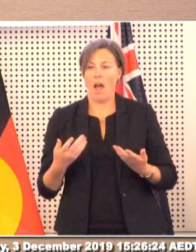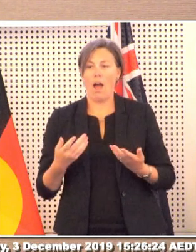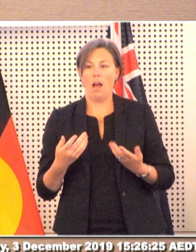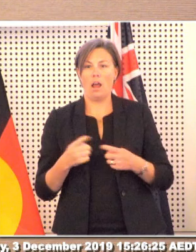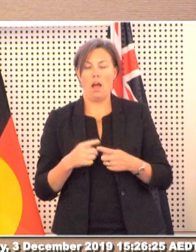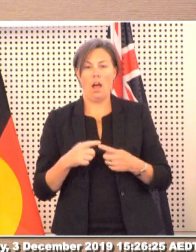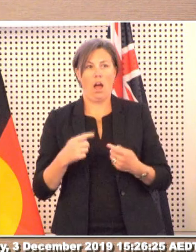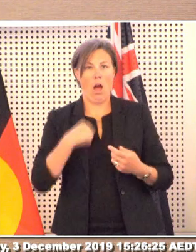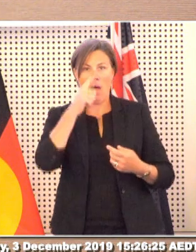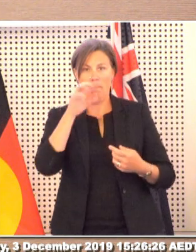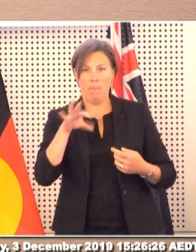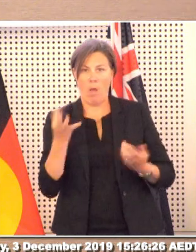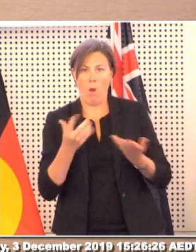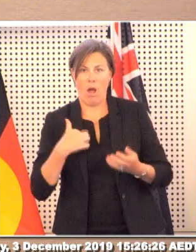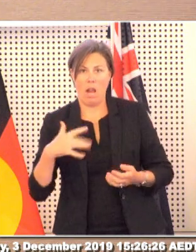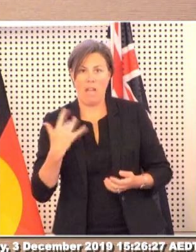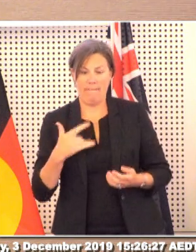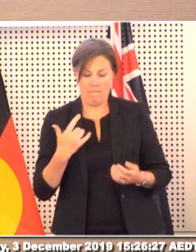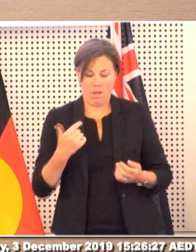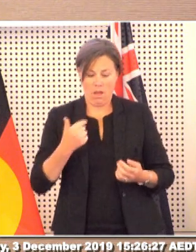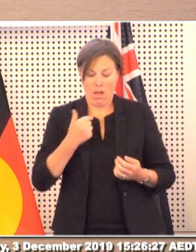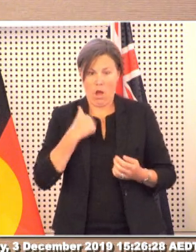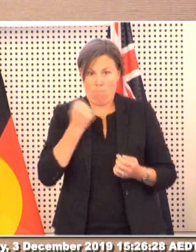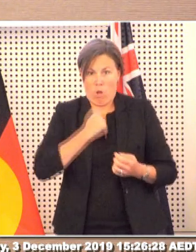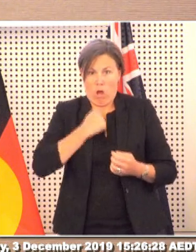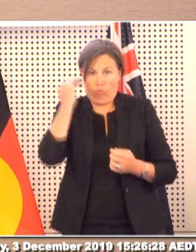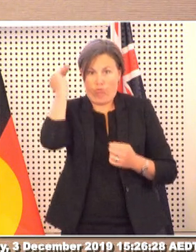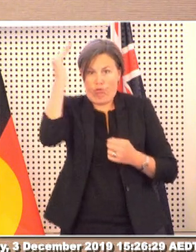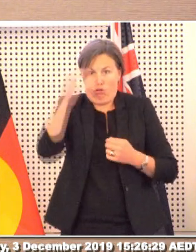I’m too scared to come out of my room”, so this incredible disempowerment.